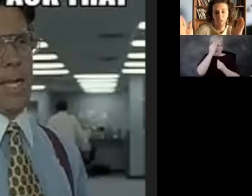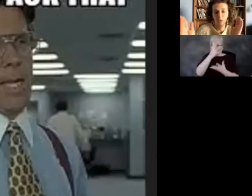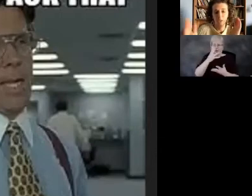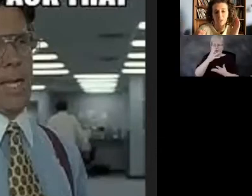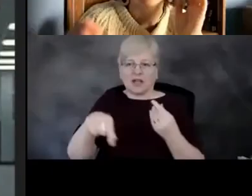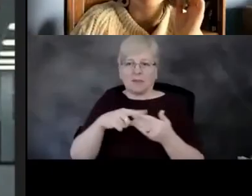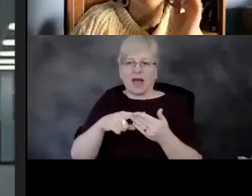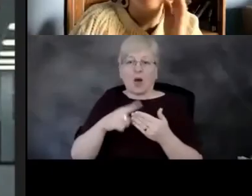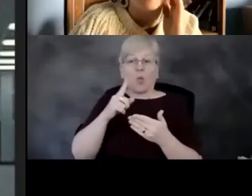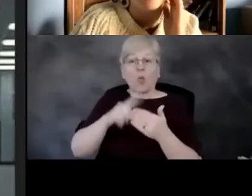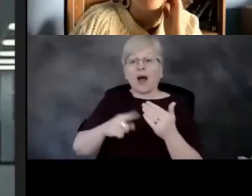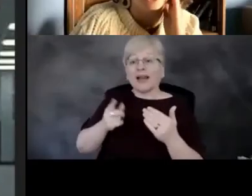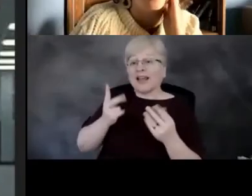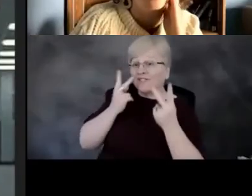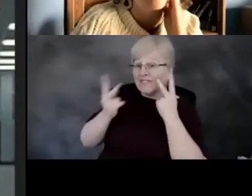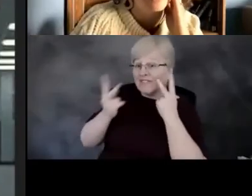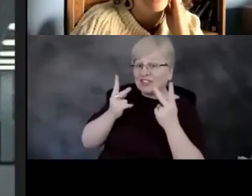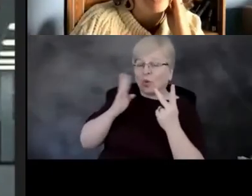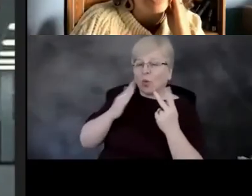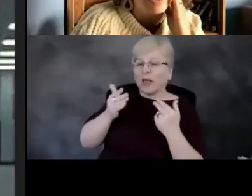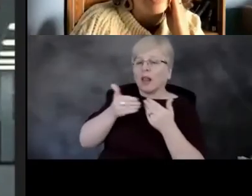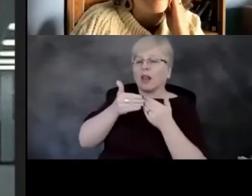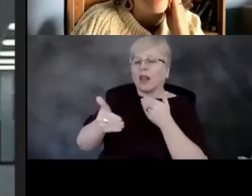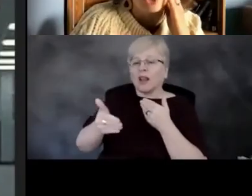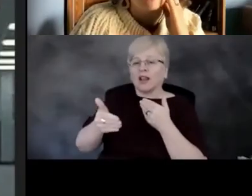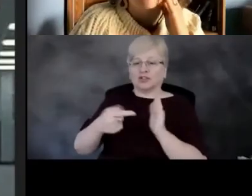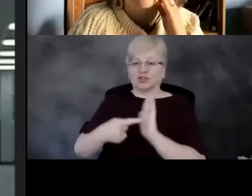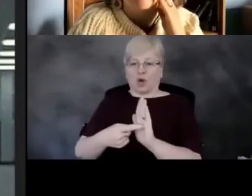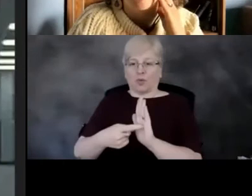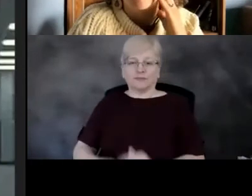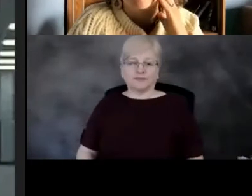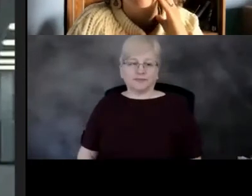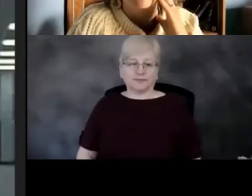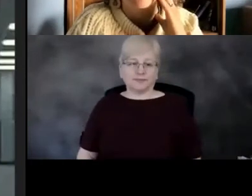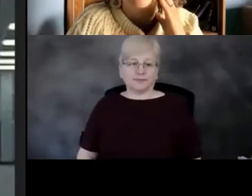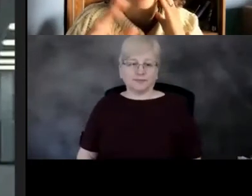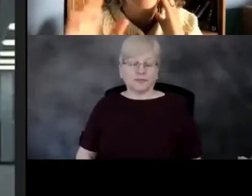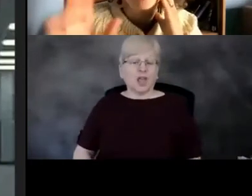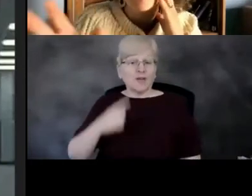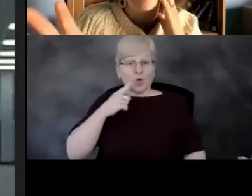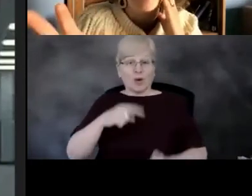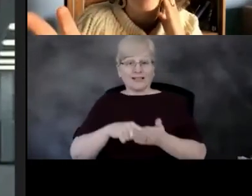17:31:48 going to convey and show. For example, we are going to see a couple of talking heads